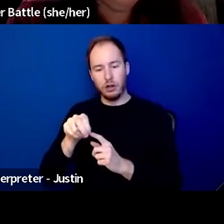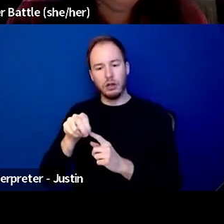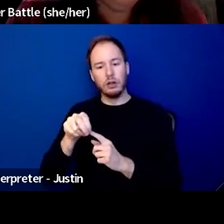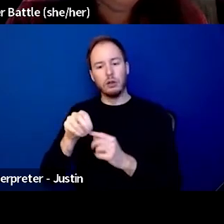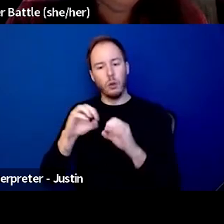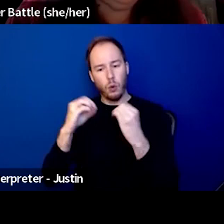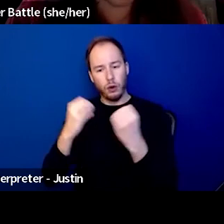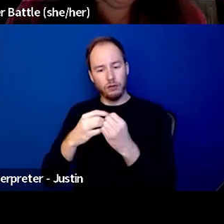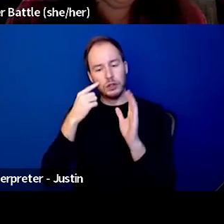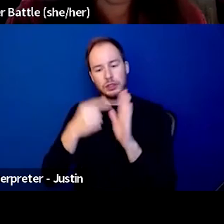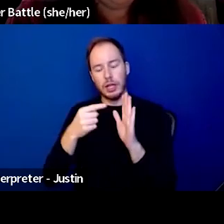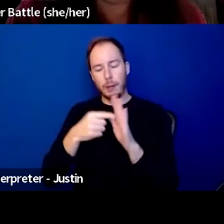And that comes from William Williams.